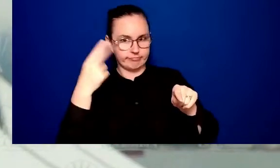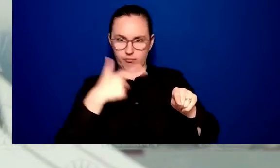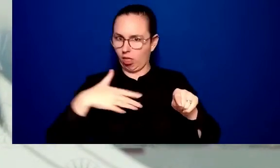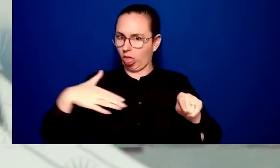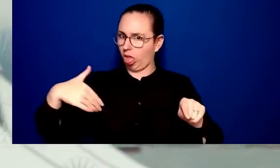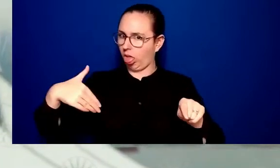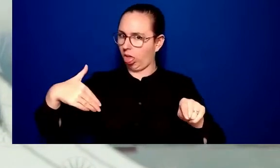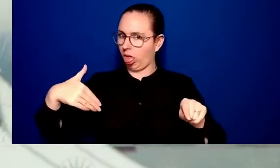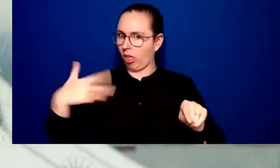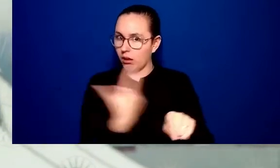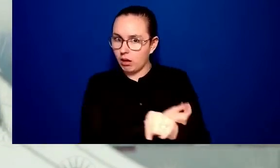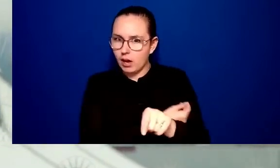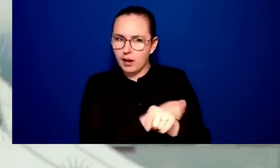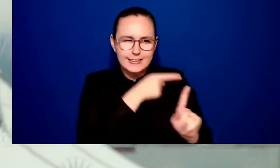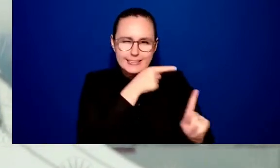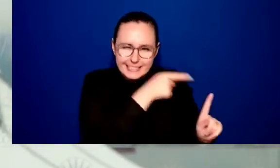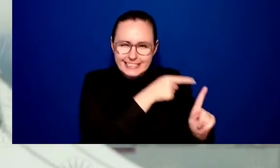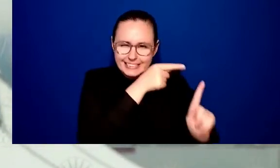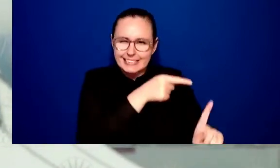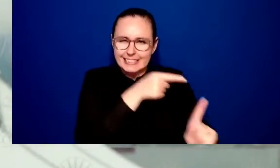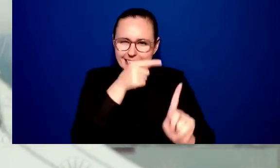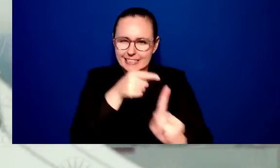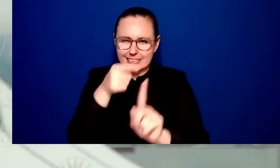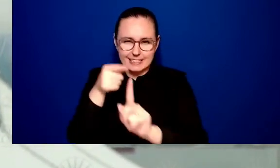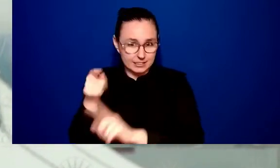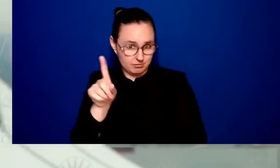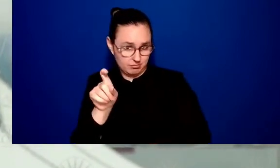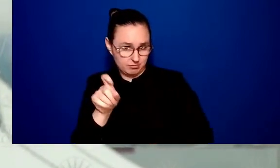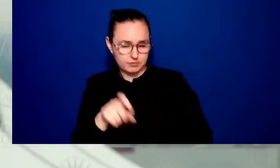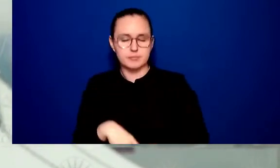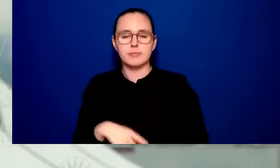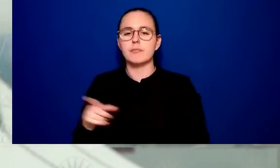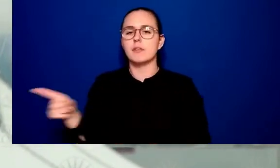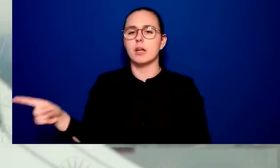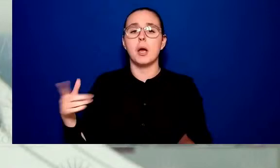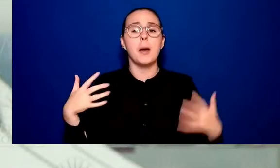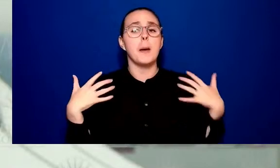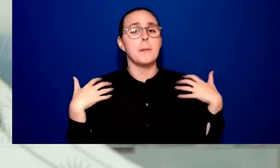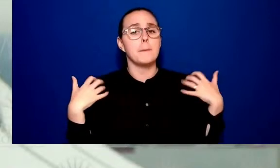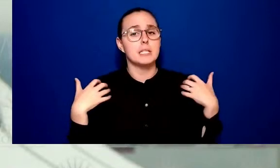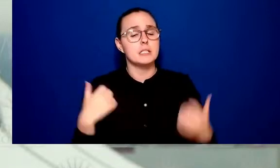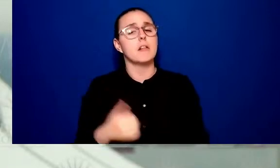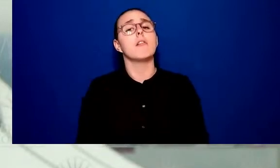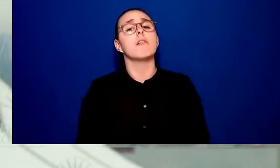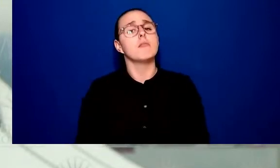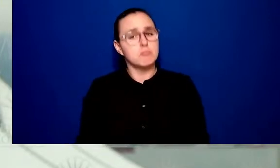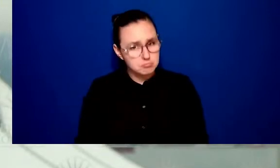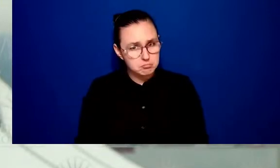The answer is yes and provided the sort of preliminary numbers this week, but those numbers